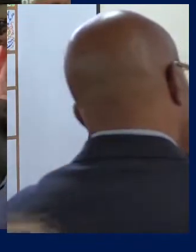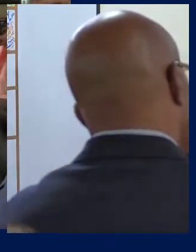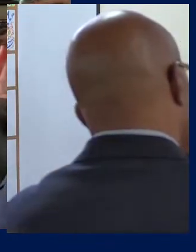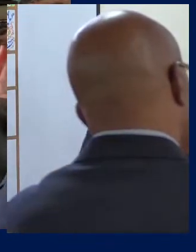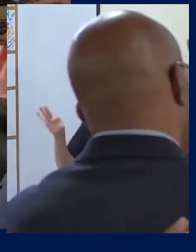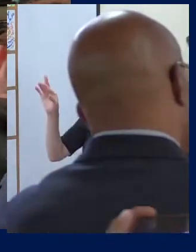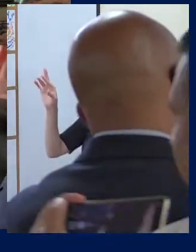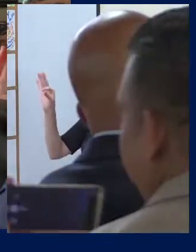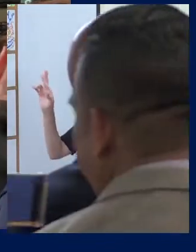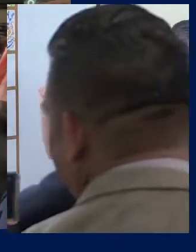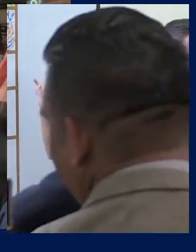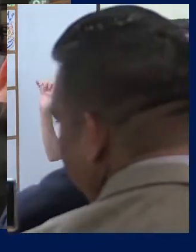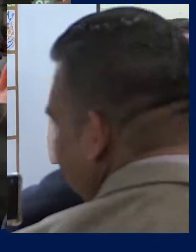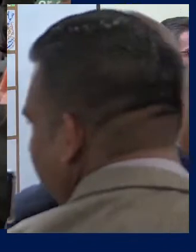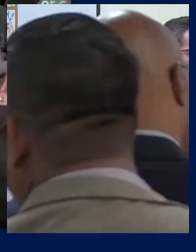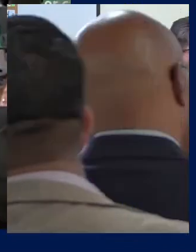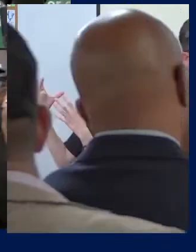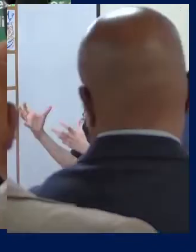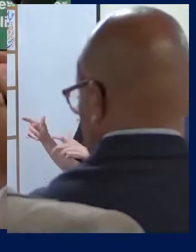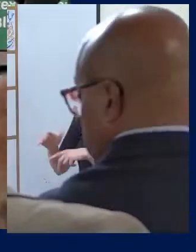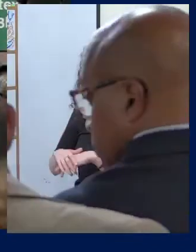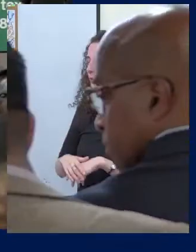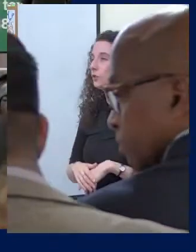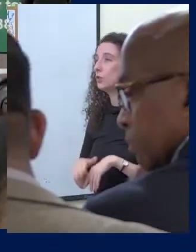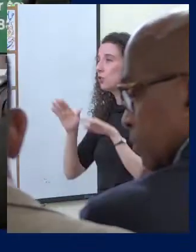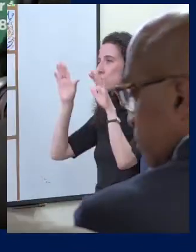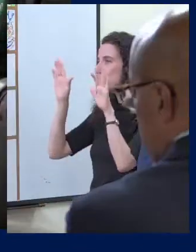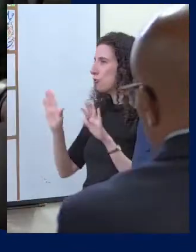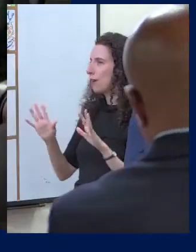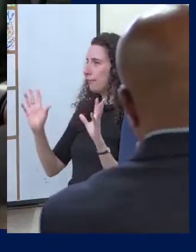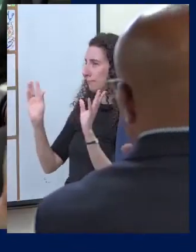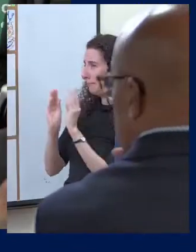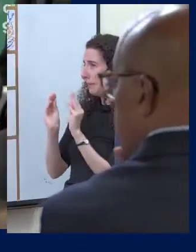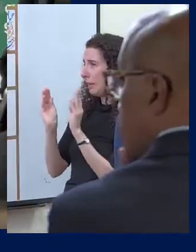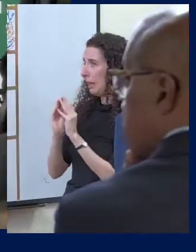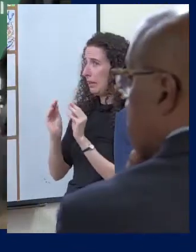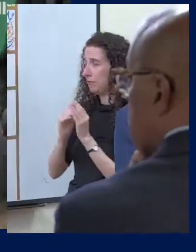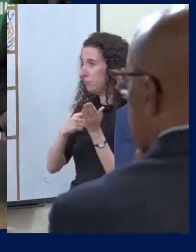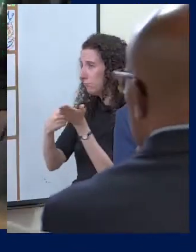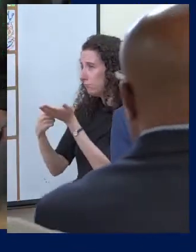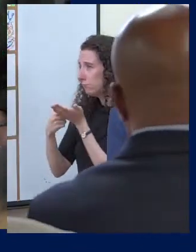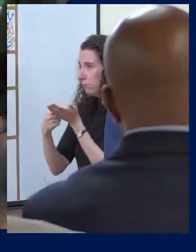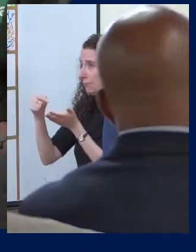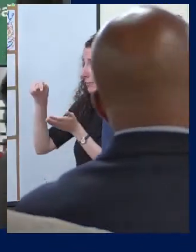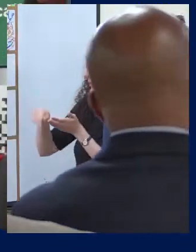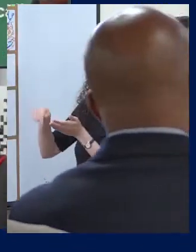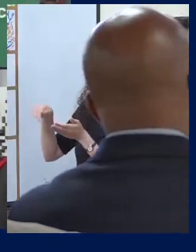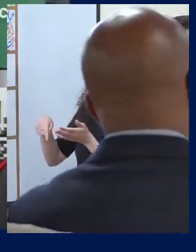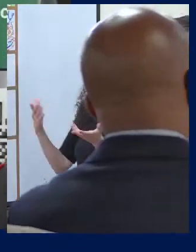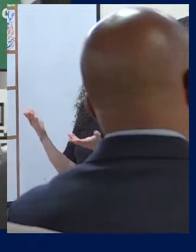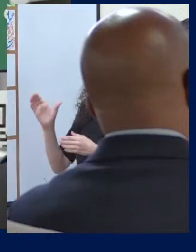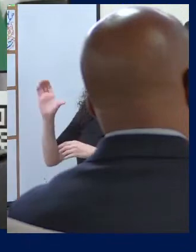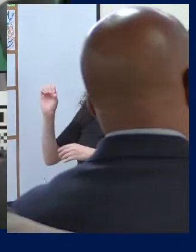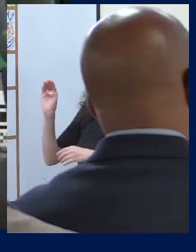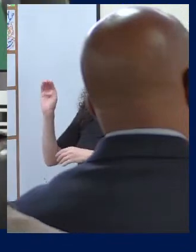Thank you very much and what a great session we just had here where we heard from participants